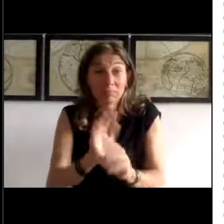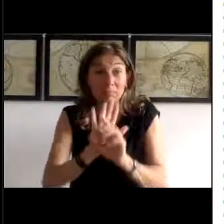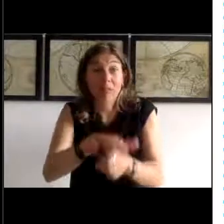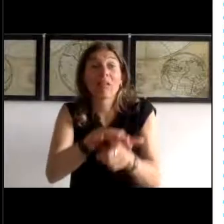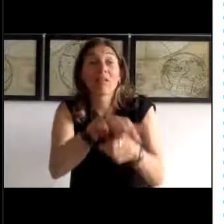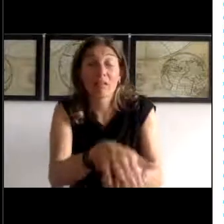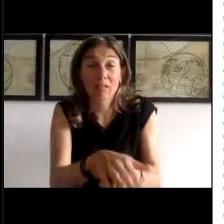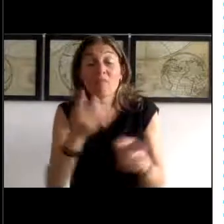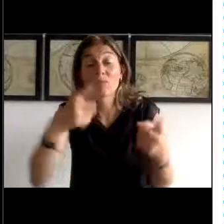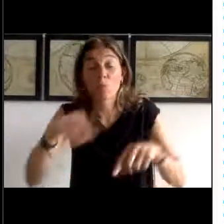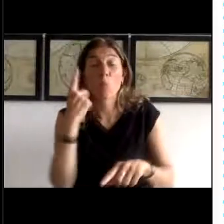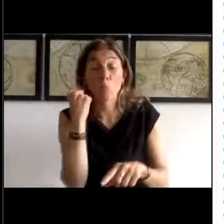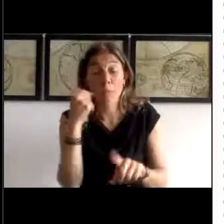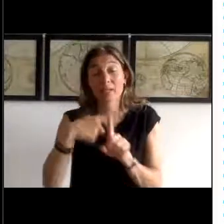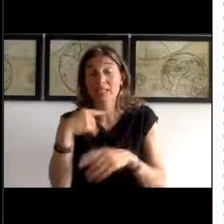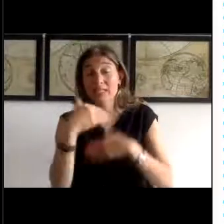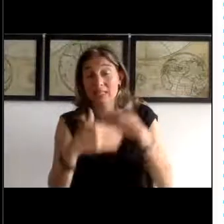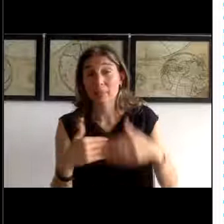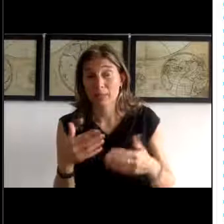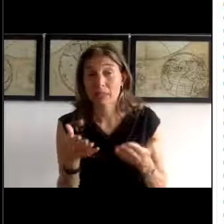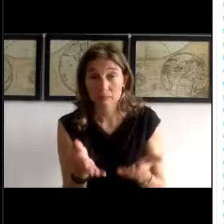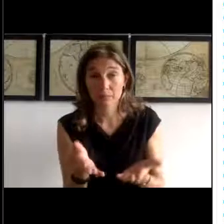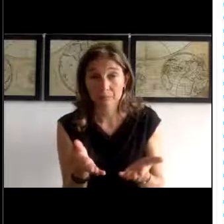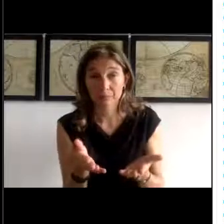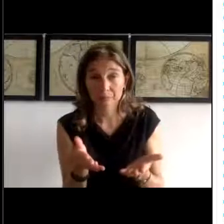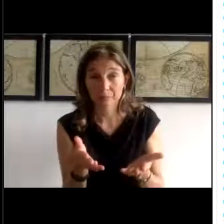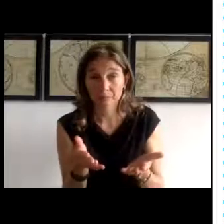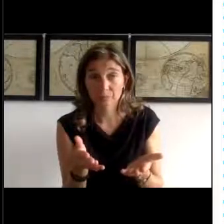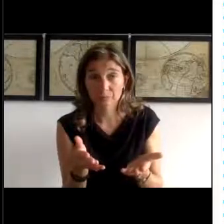Then, as for the thematic emphasis on the projects to really explain